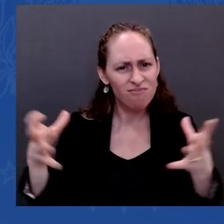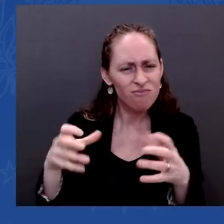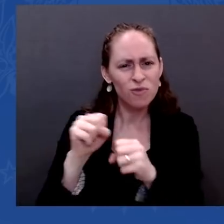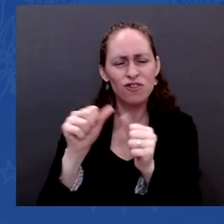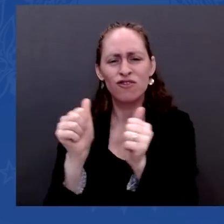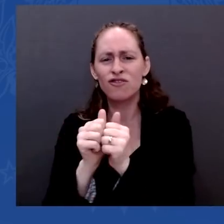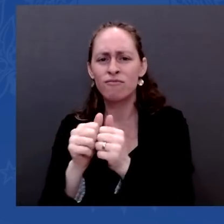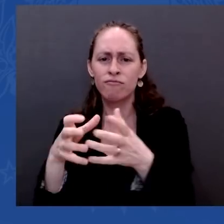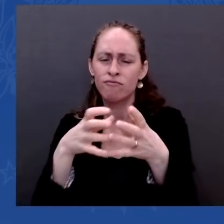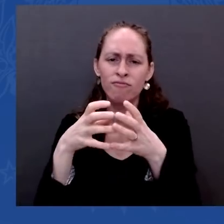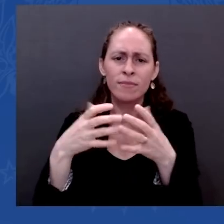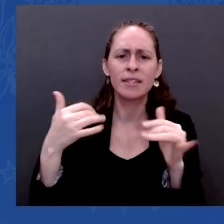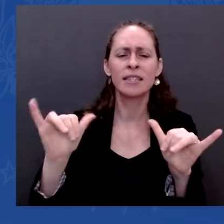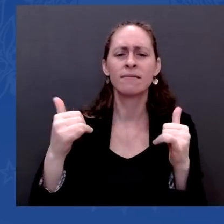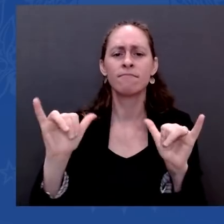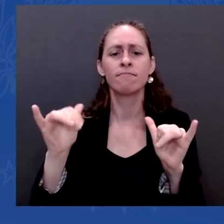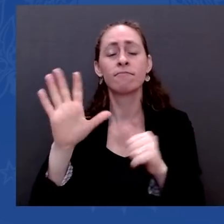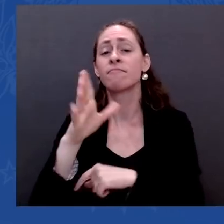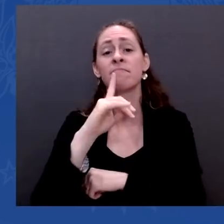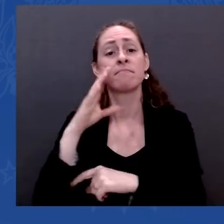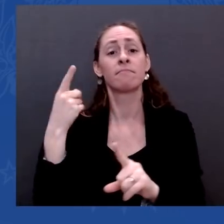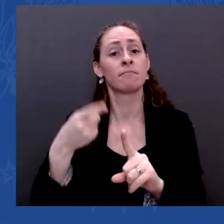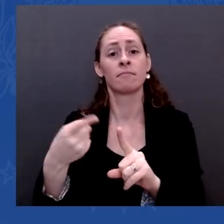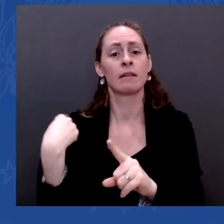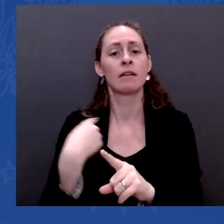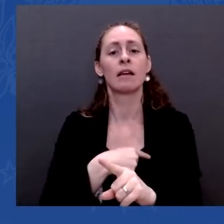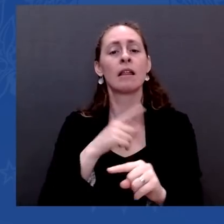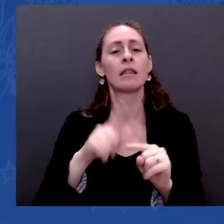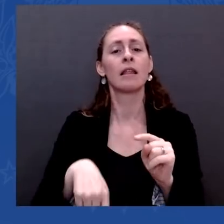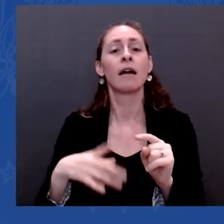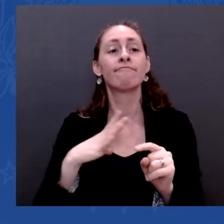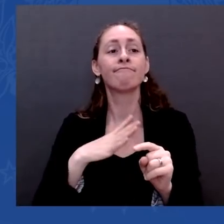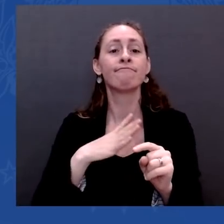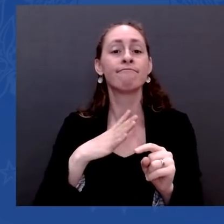We also discussed our shared commitment to NATO's Article 5 responsibilities